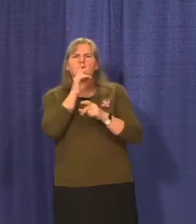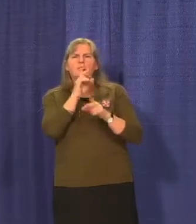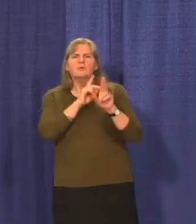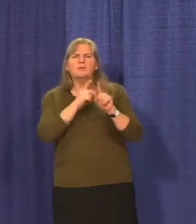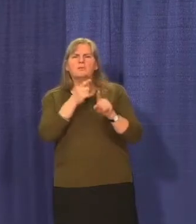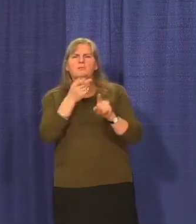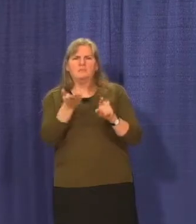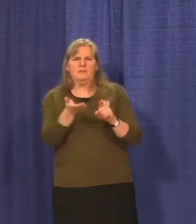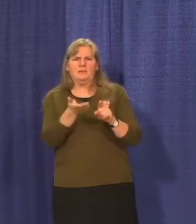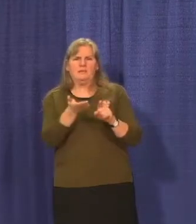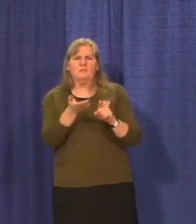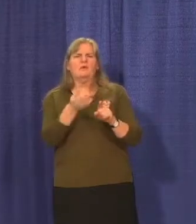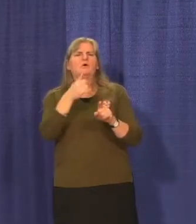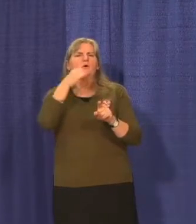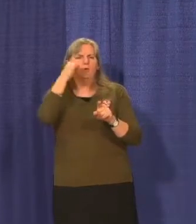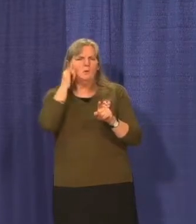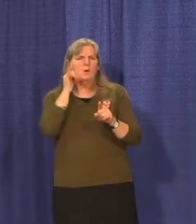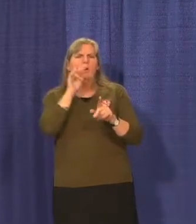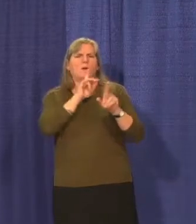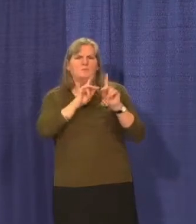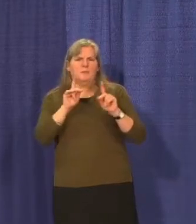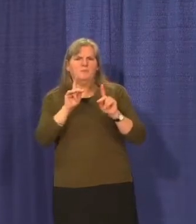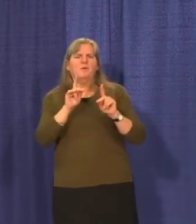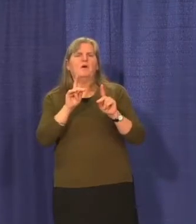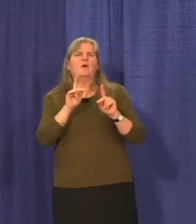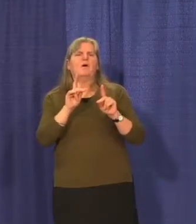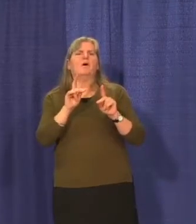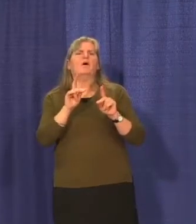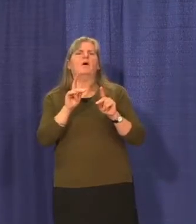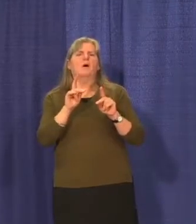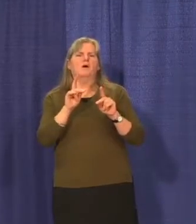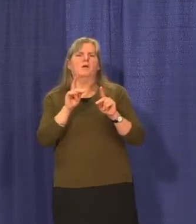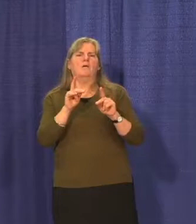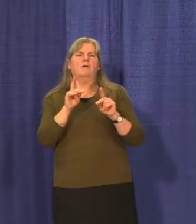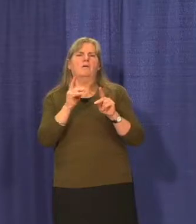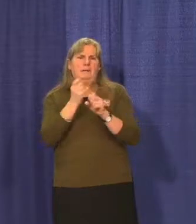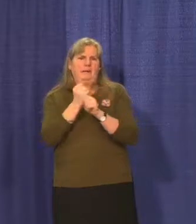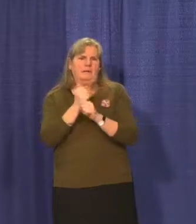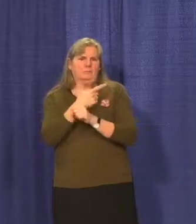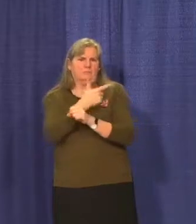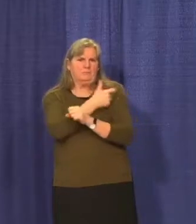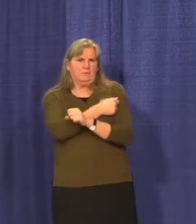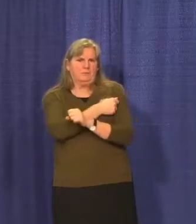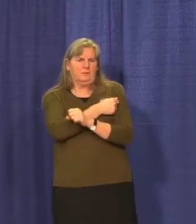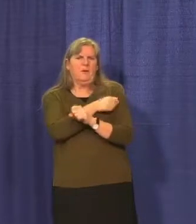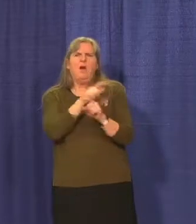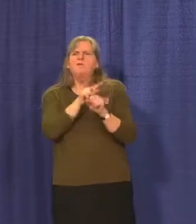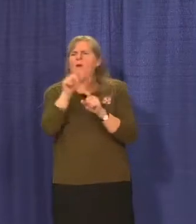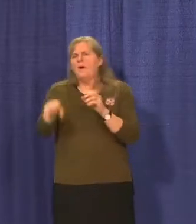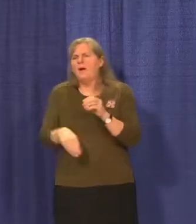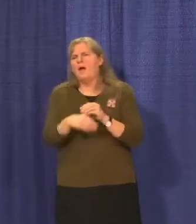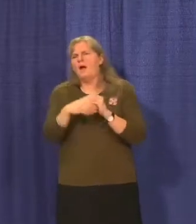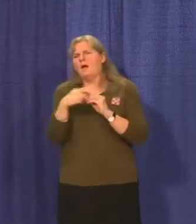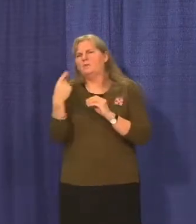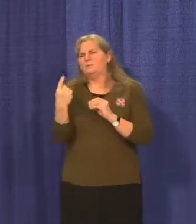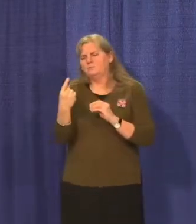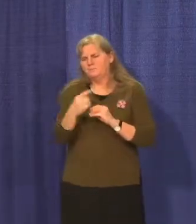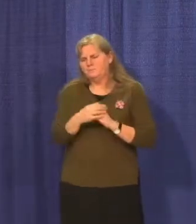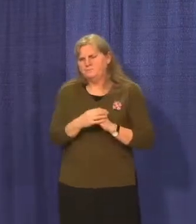to ensure that people here are residents of the Yukon when they go to the clinic. I will add something more,